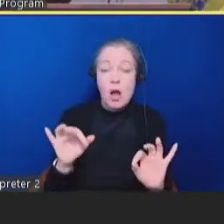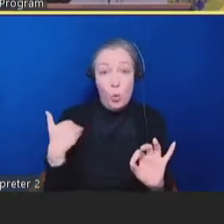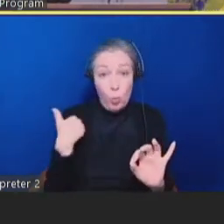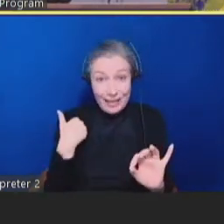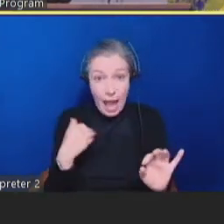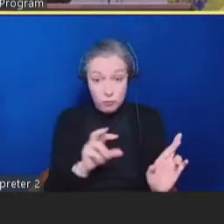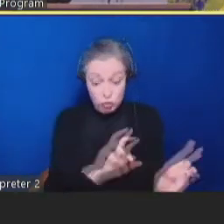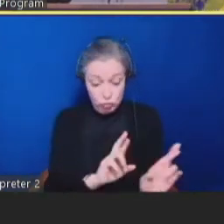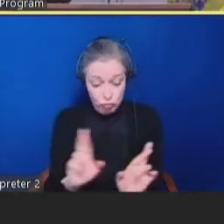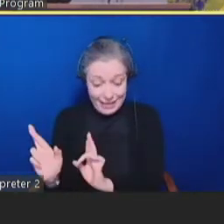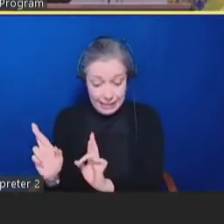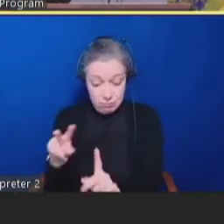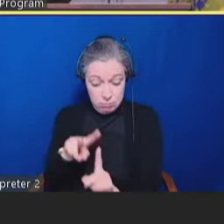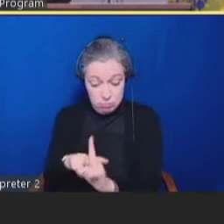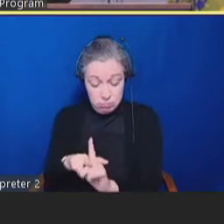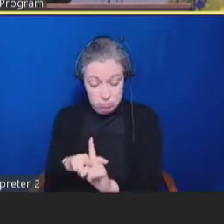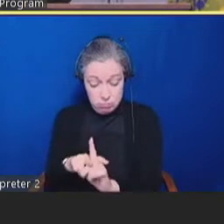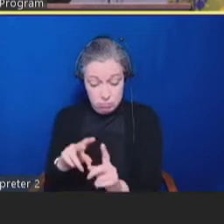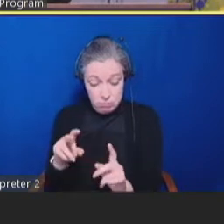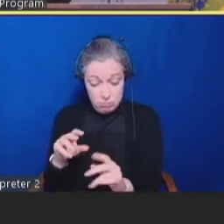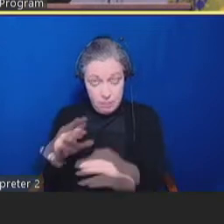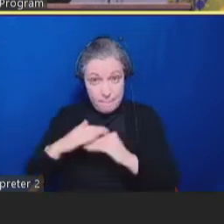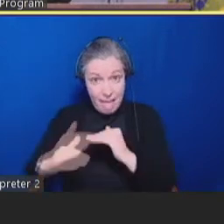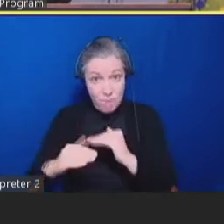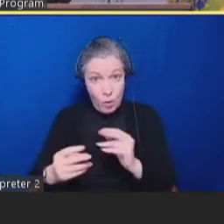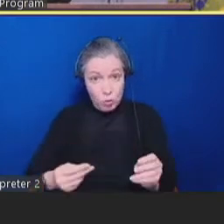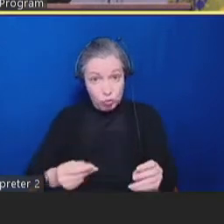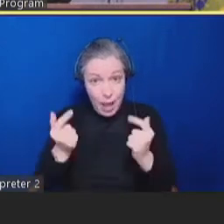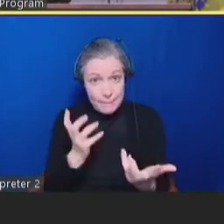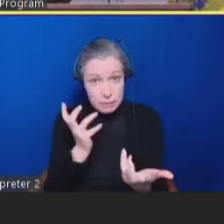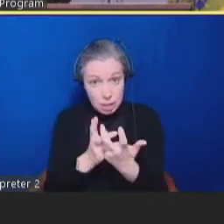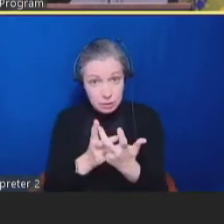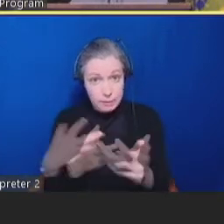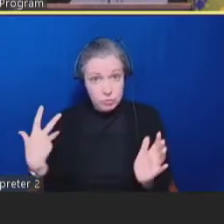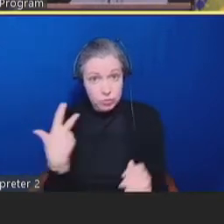allow for rapid custom cancer vaccination and generate strong immune responses,